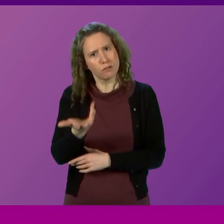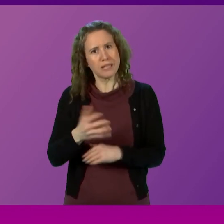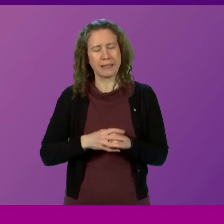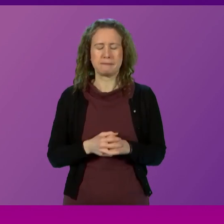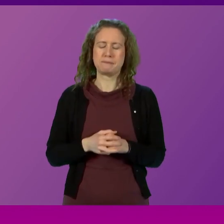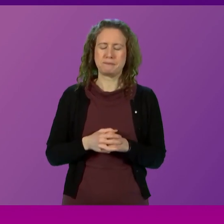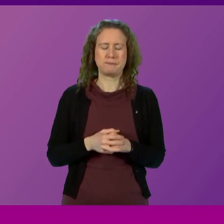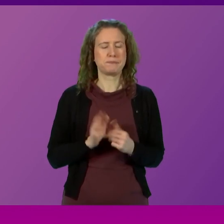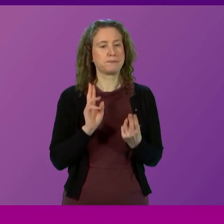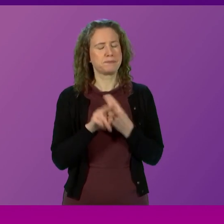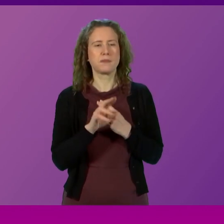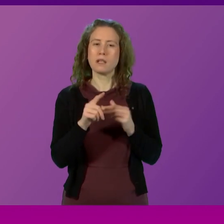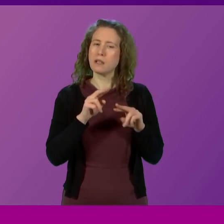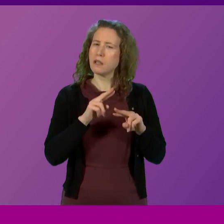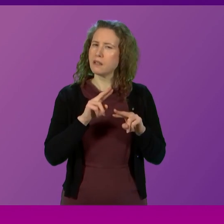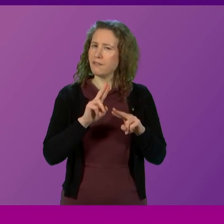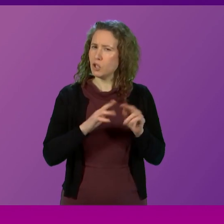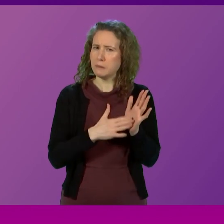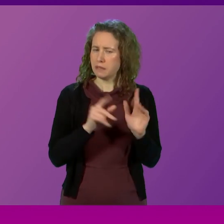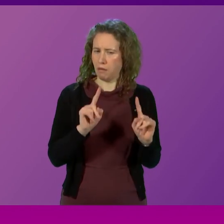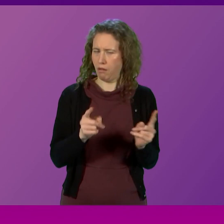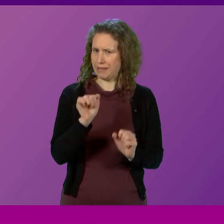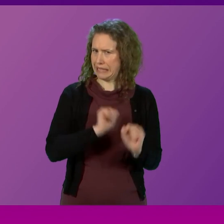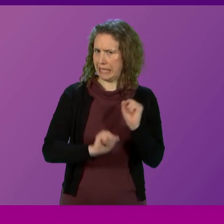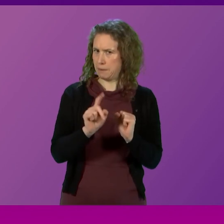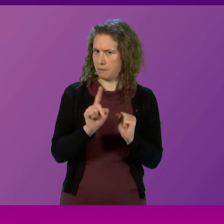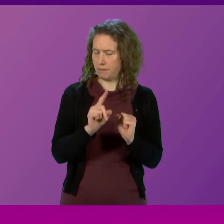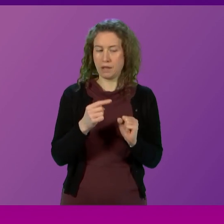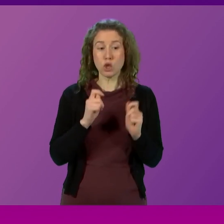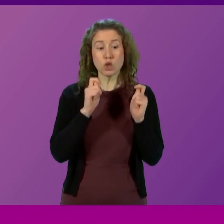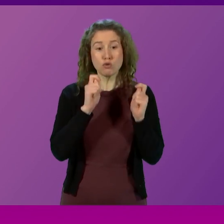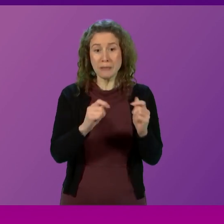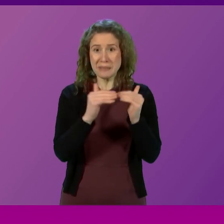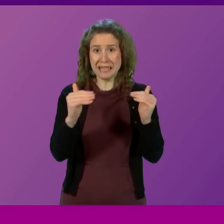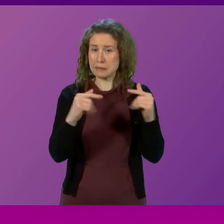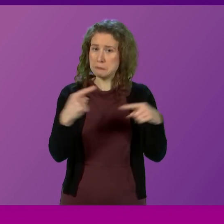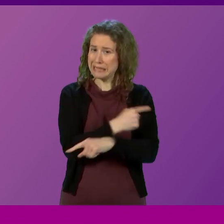The First Minister cannot escape from the fact that treatment standards not being met means